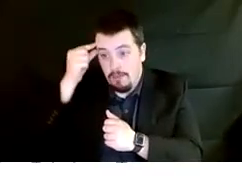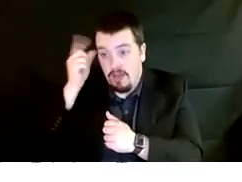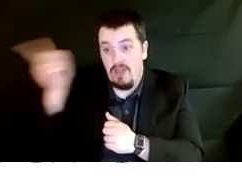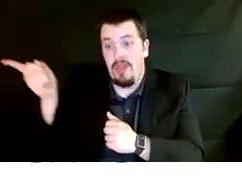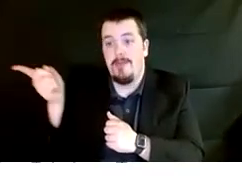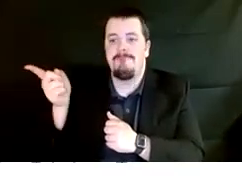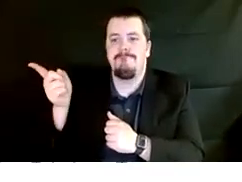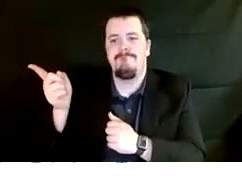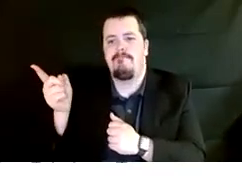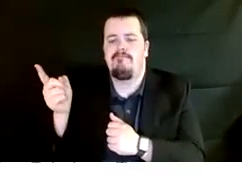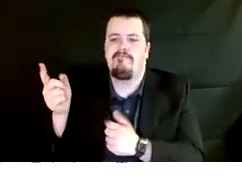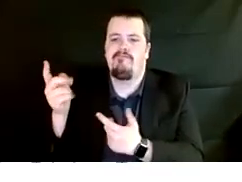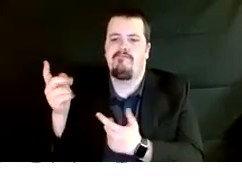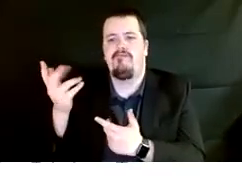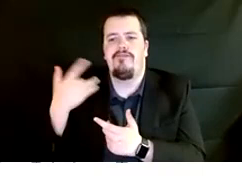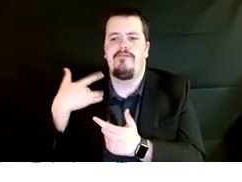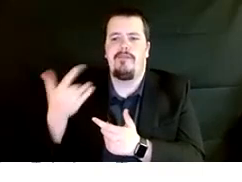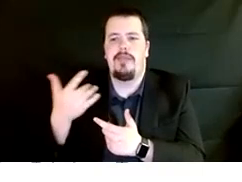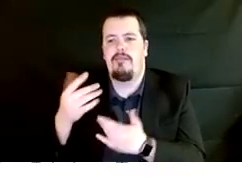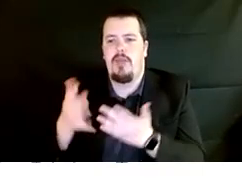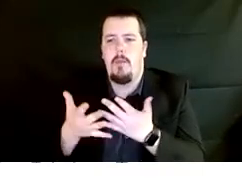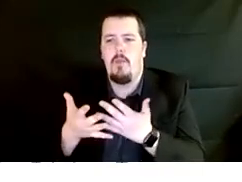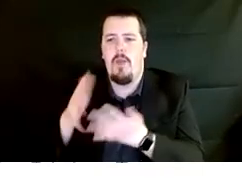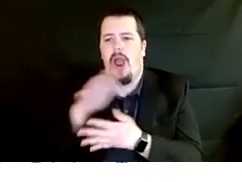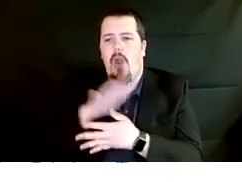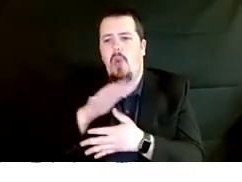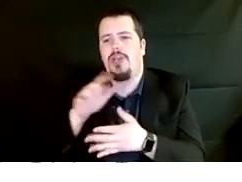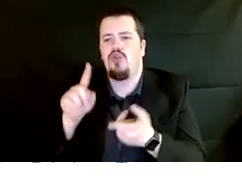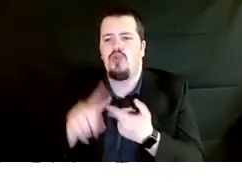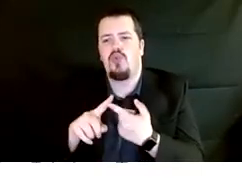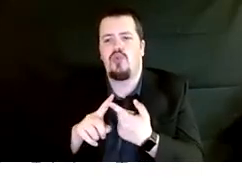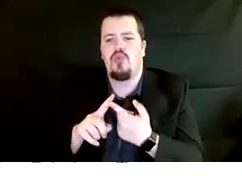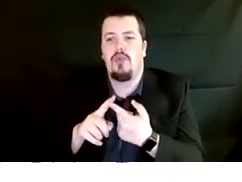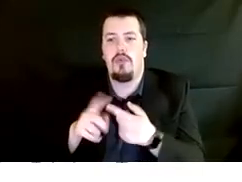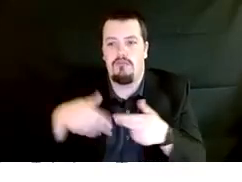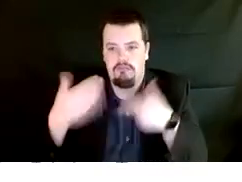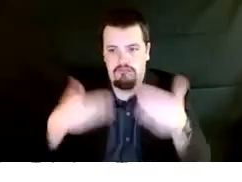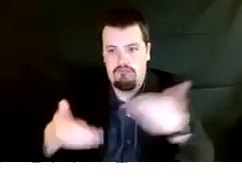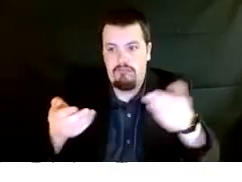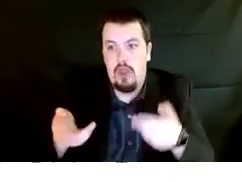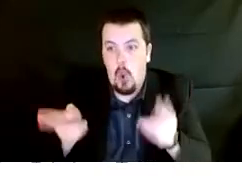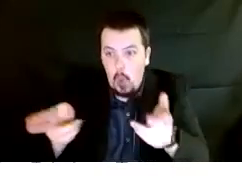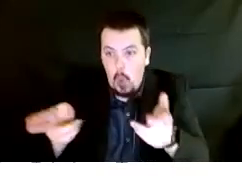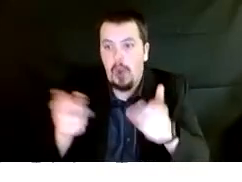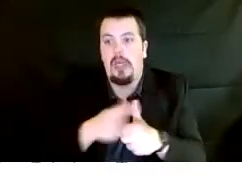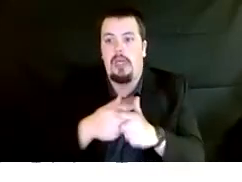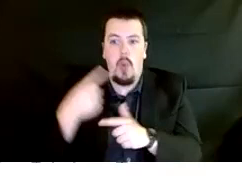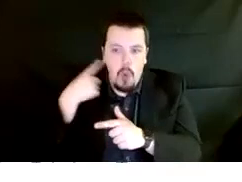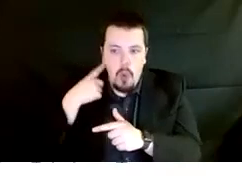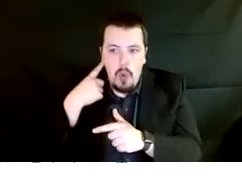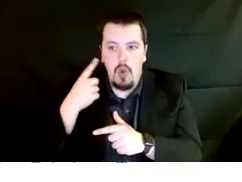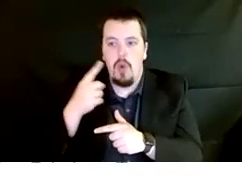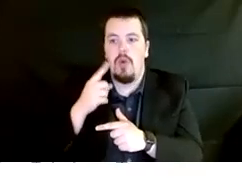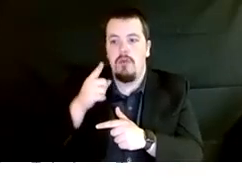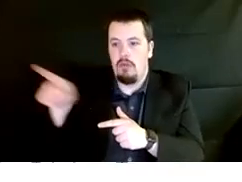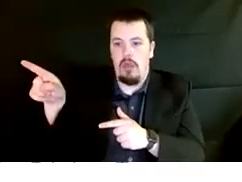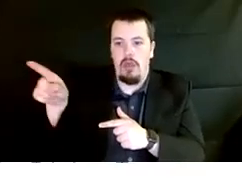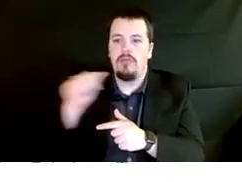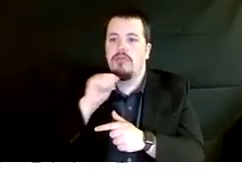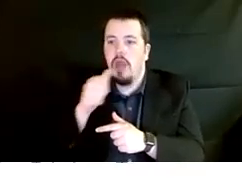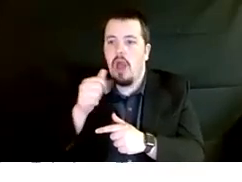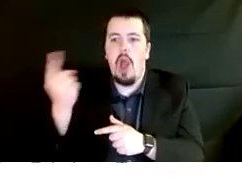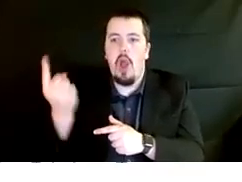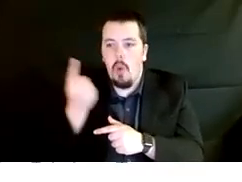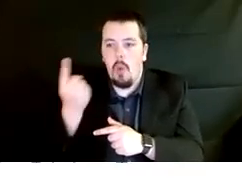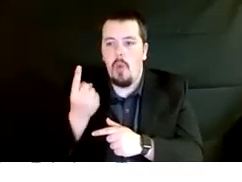made this a a priority to to do quickly um and we had heard that they hadn't always um involved